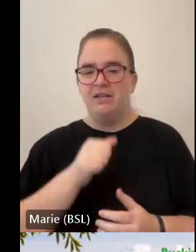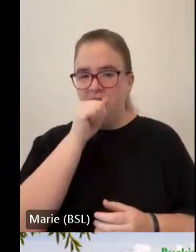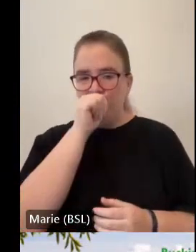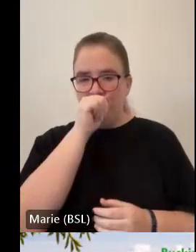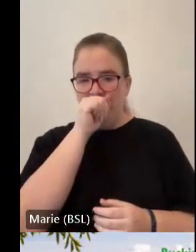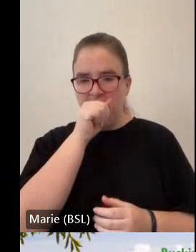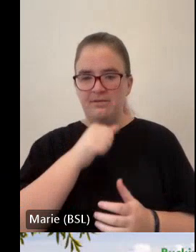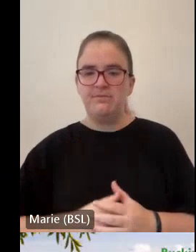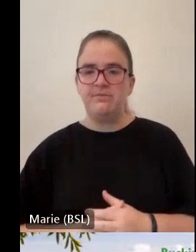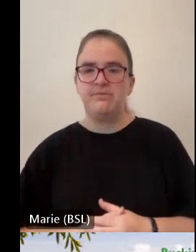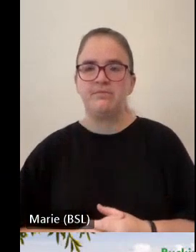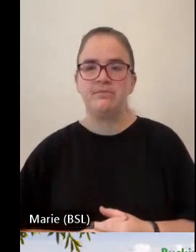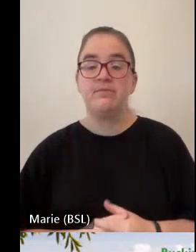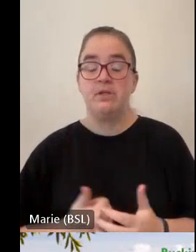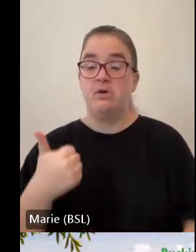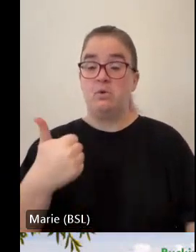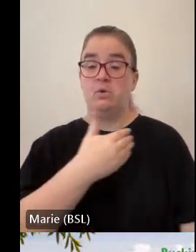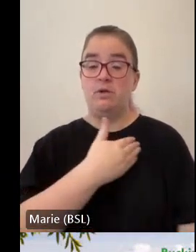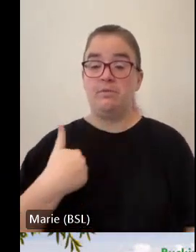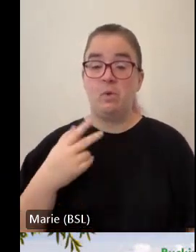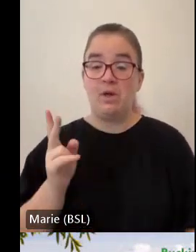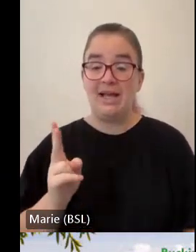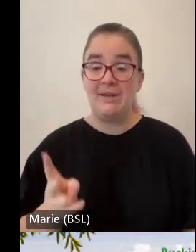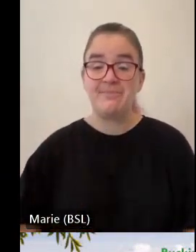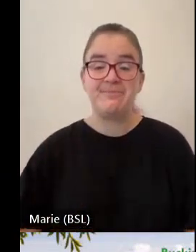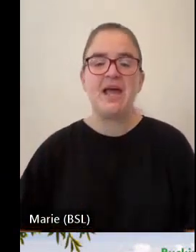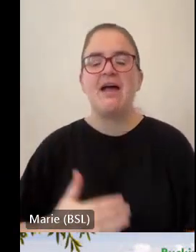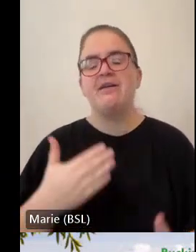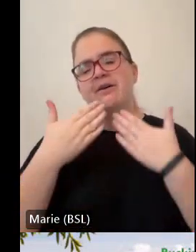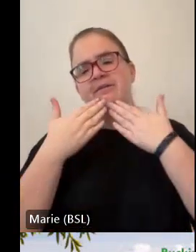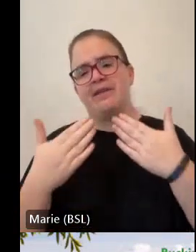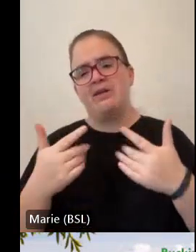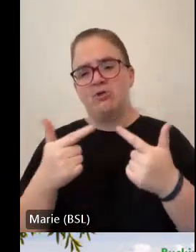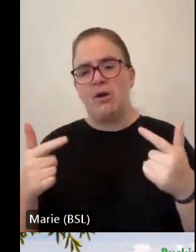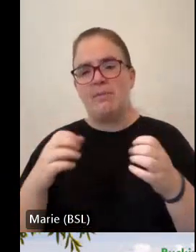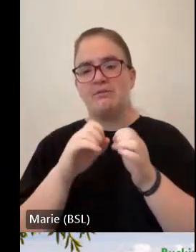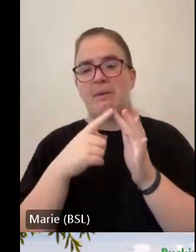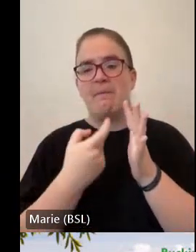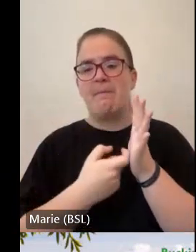OK, brilliant. Good morning again, and thanks to Bernie, that was really interesting.